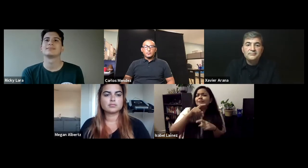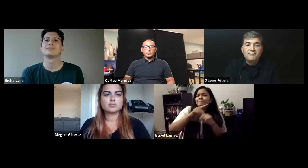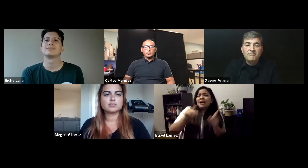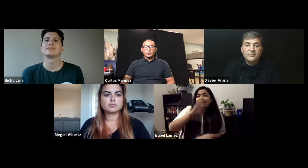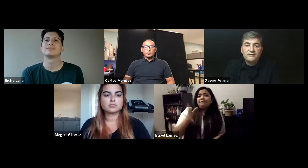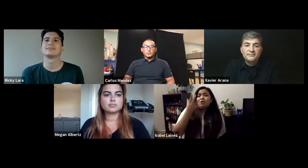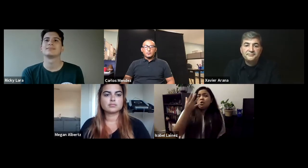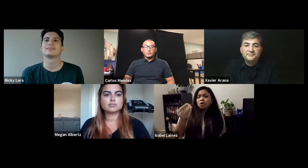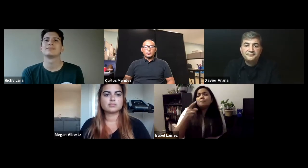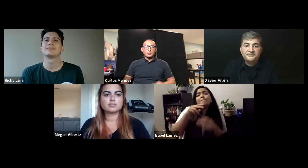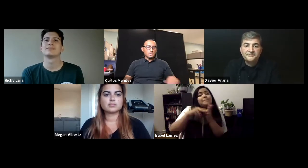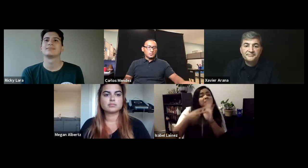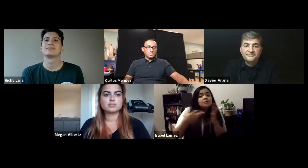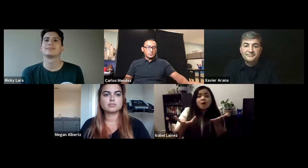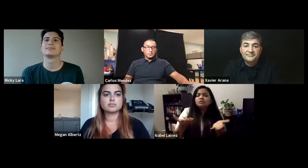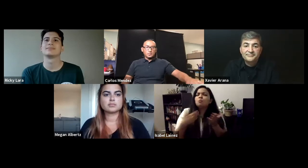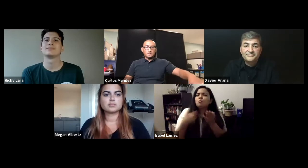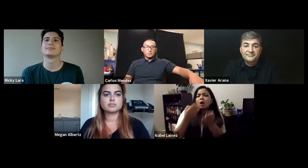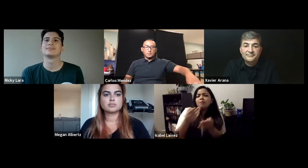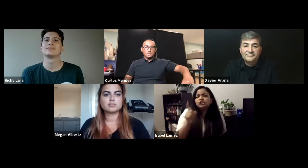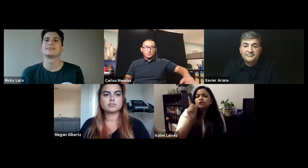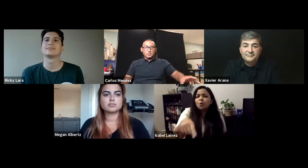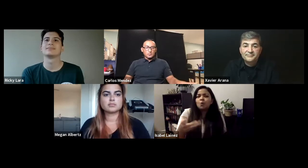you know, me as a... to identify as Hispanic,